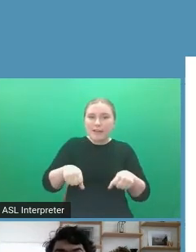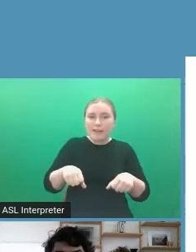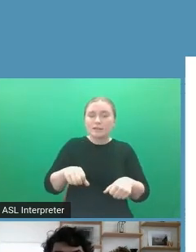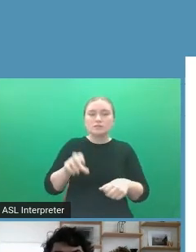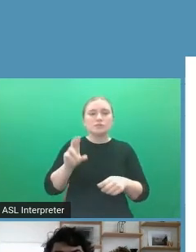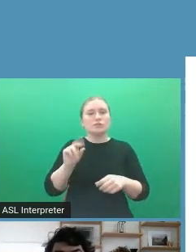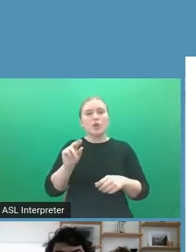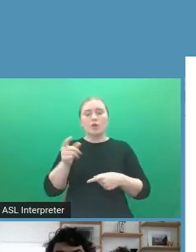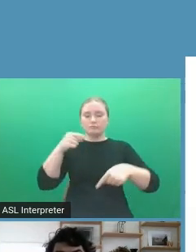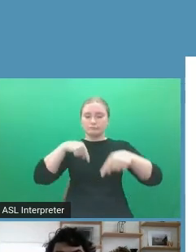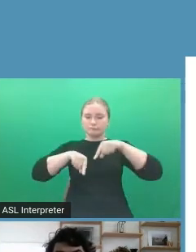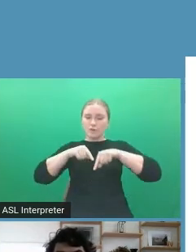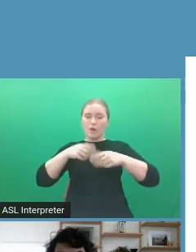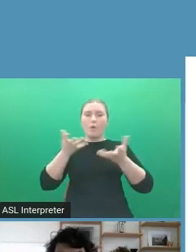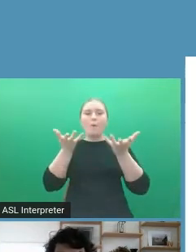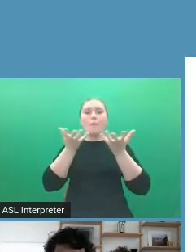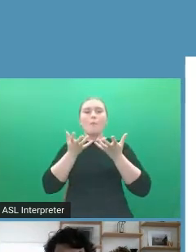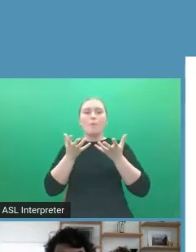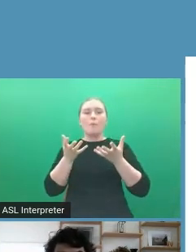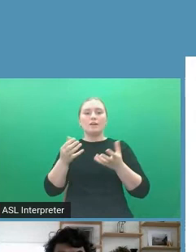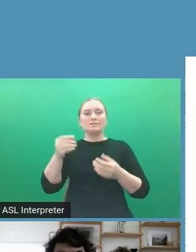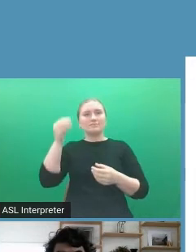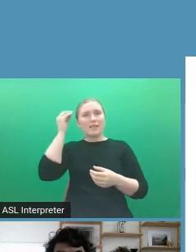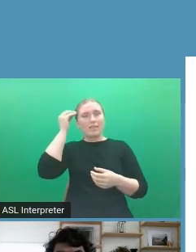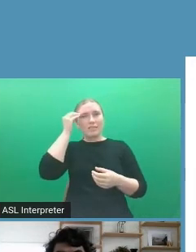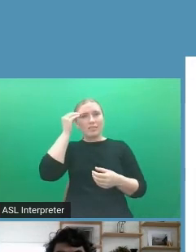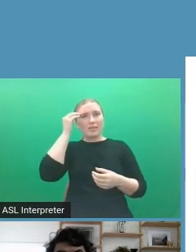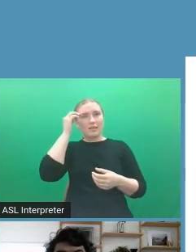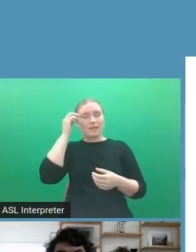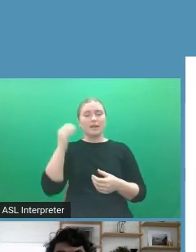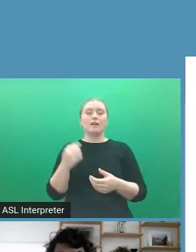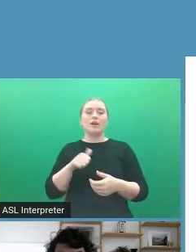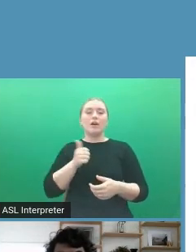vectors of human difference at the outset. This is of particular importance when we think about